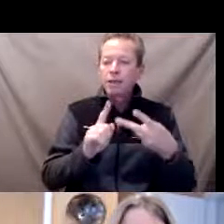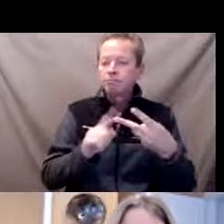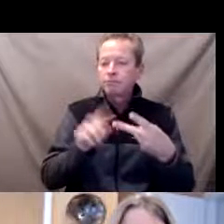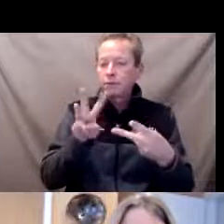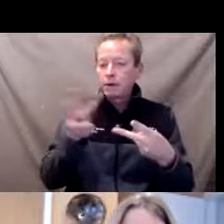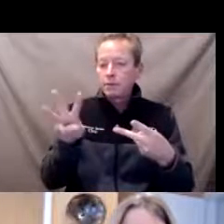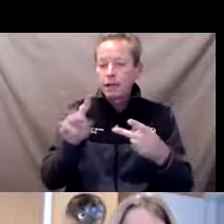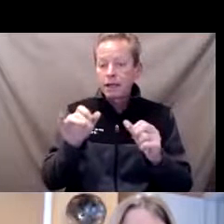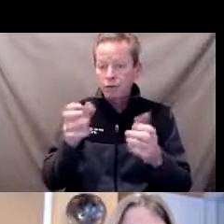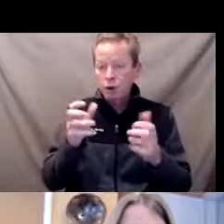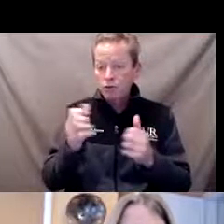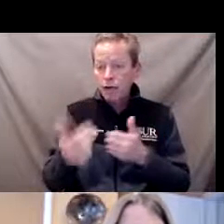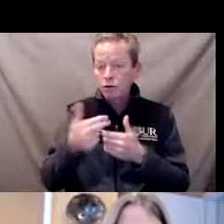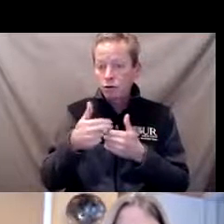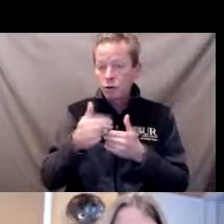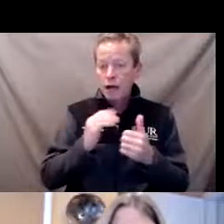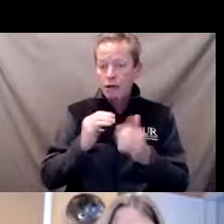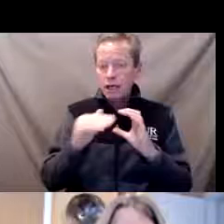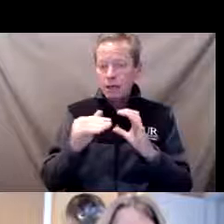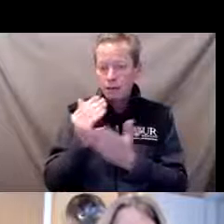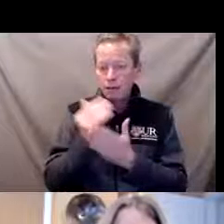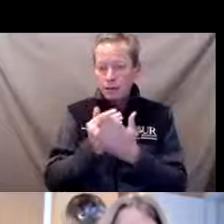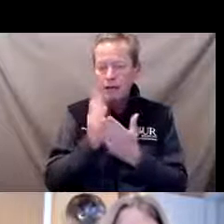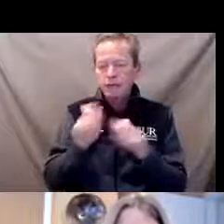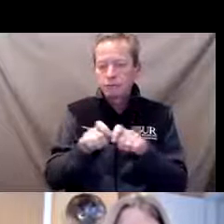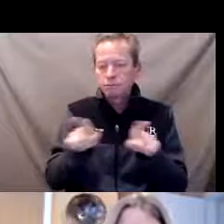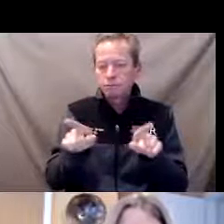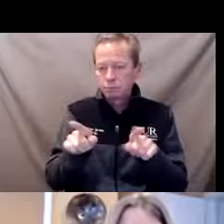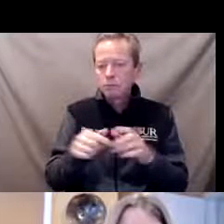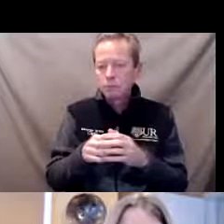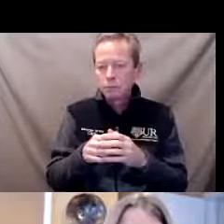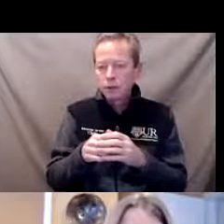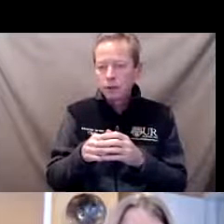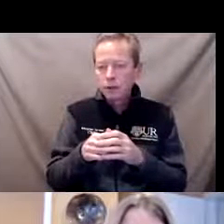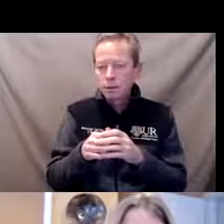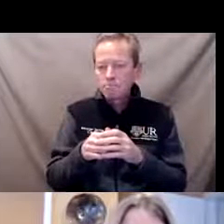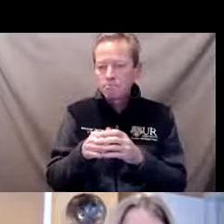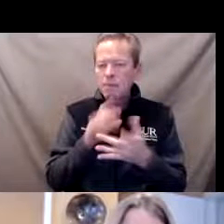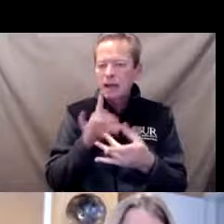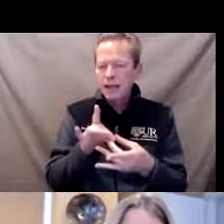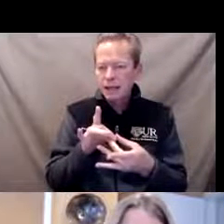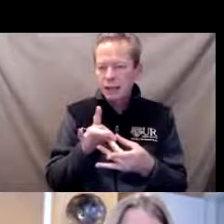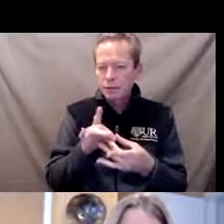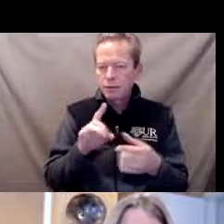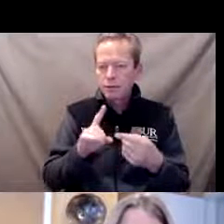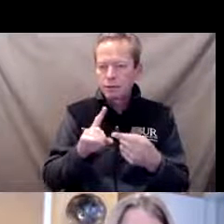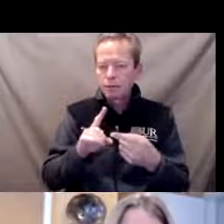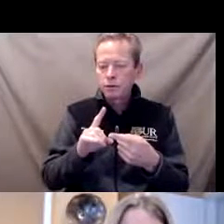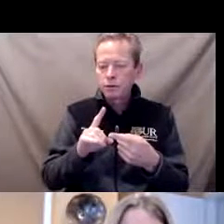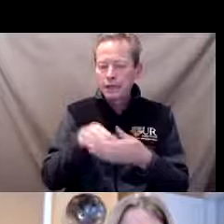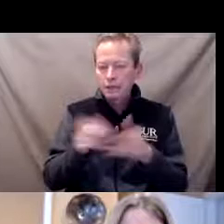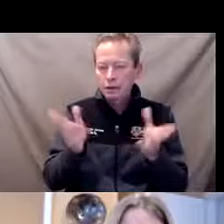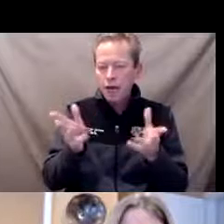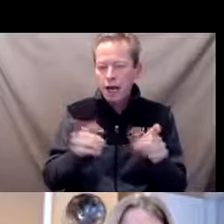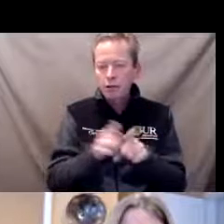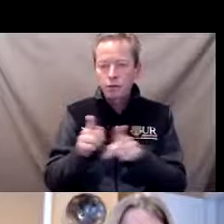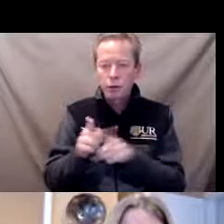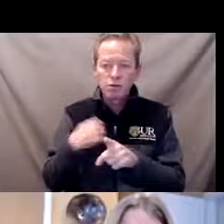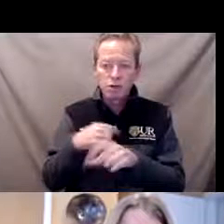join the email list. I'll send this link to the chat as well. We do send information on